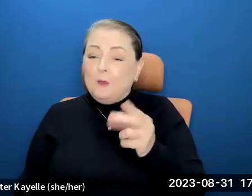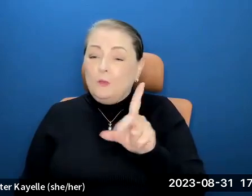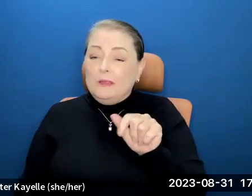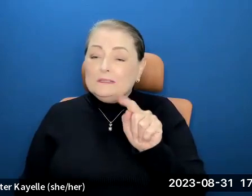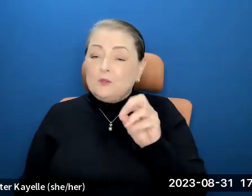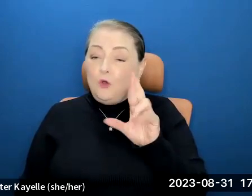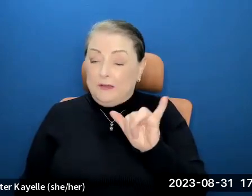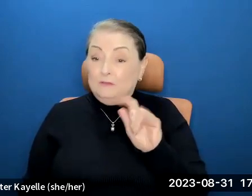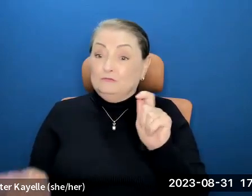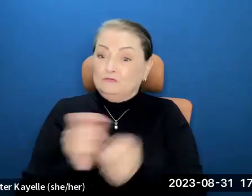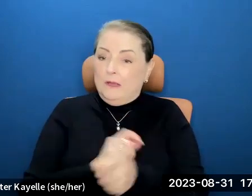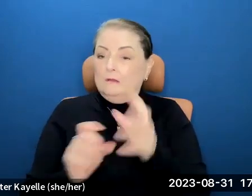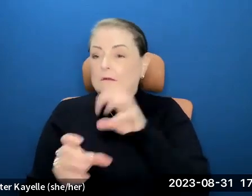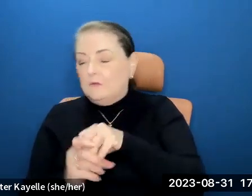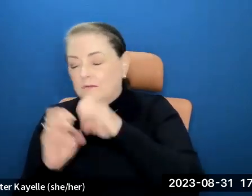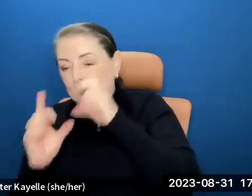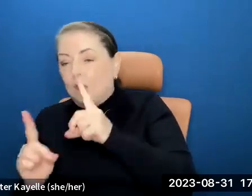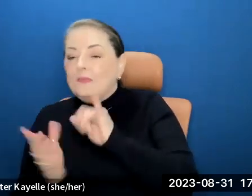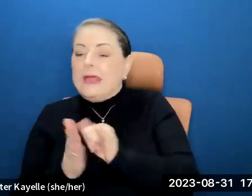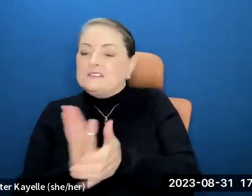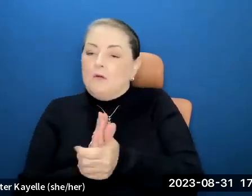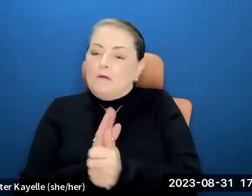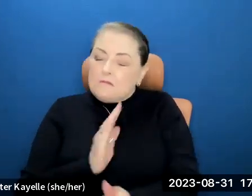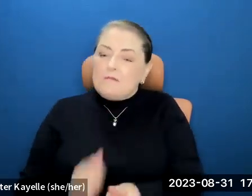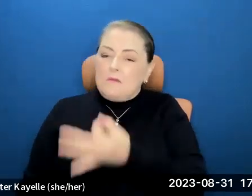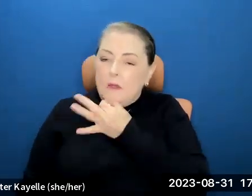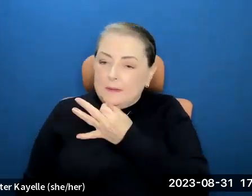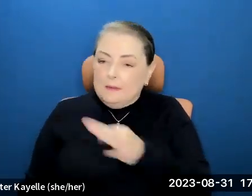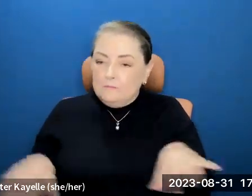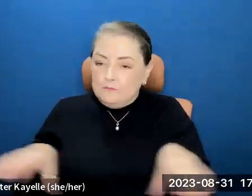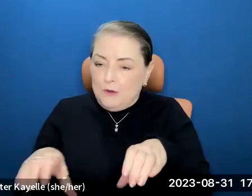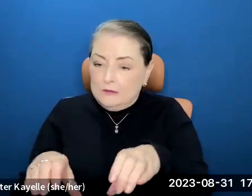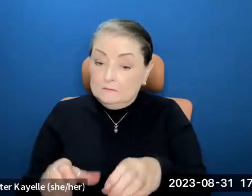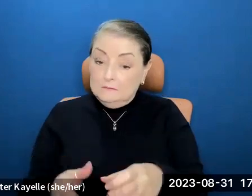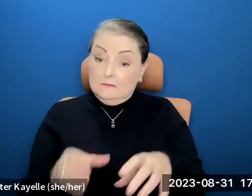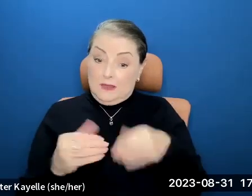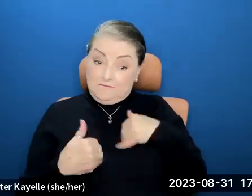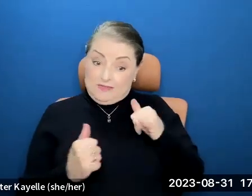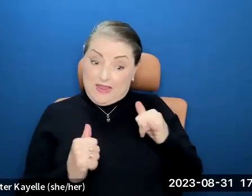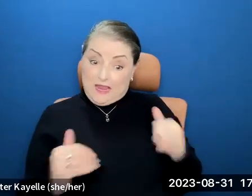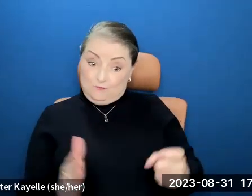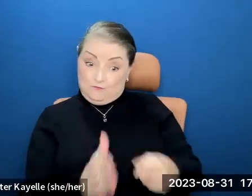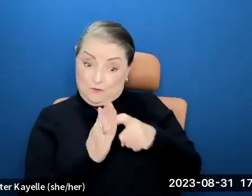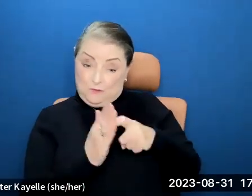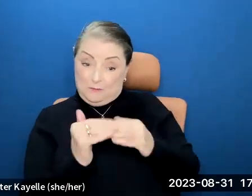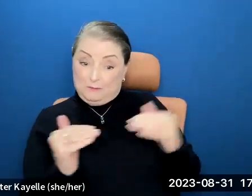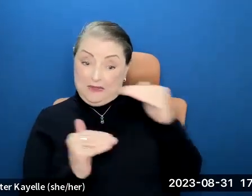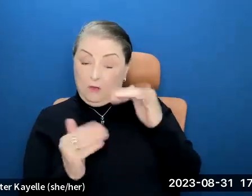that informs competent practice and so having that requirement Beyond The Suicide Prevention